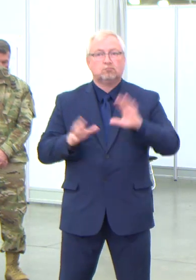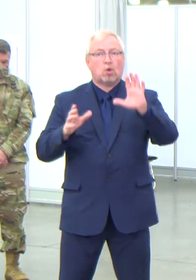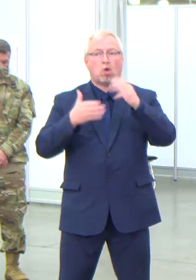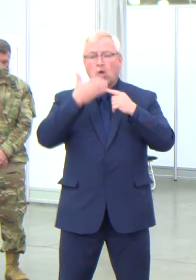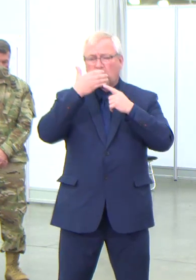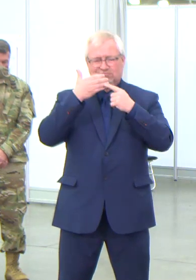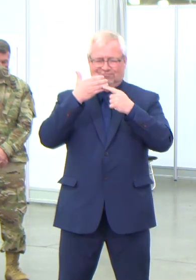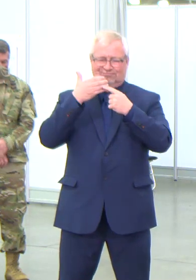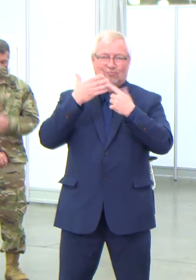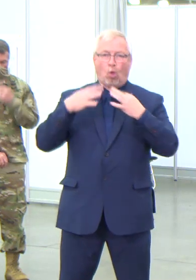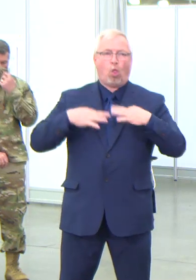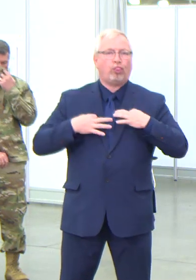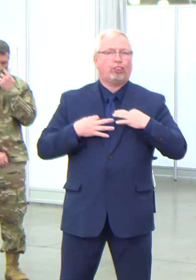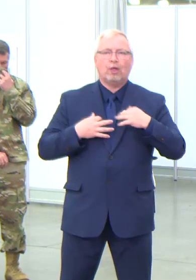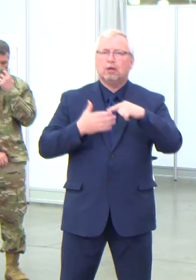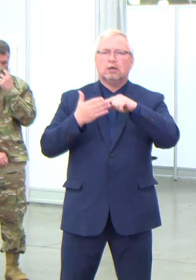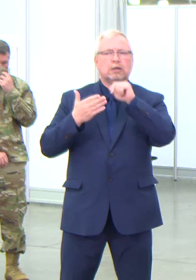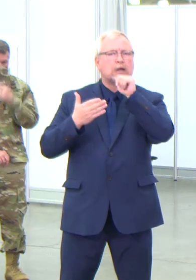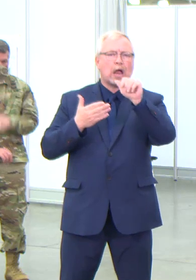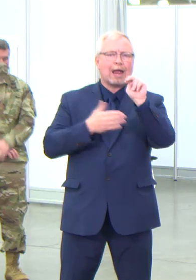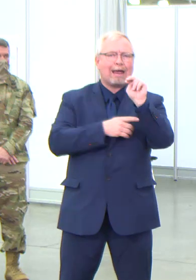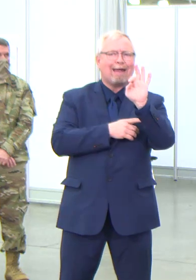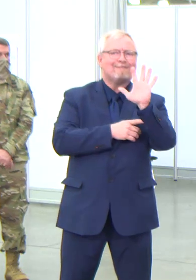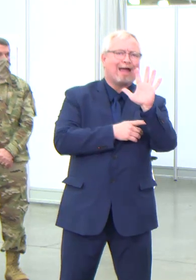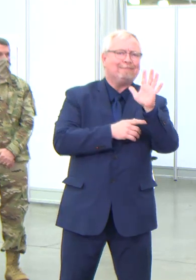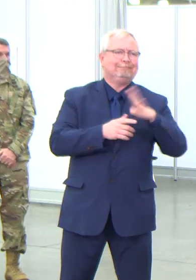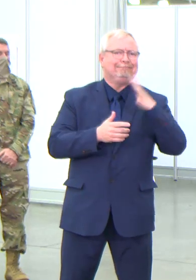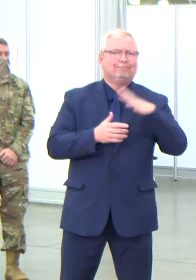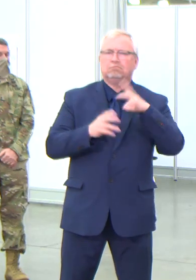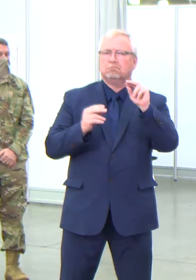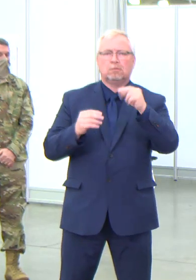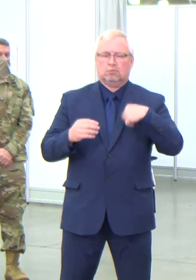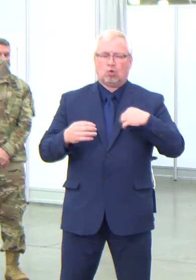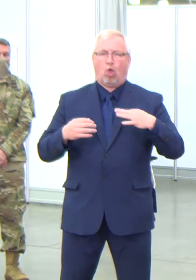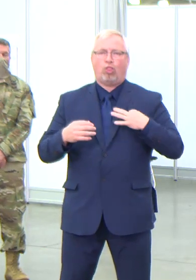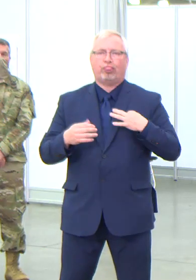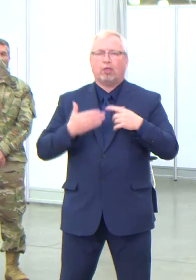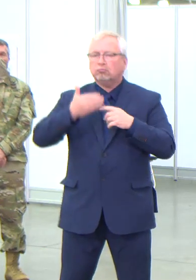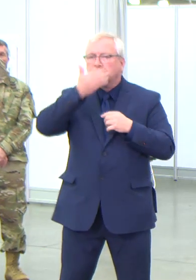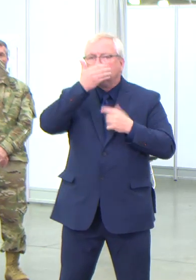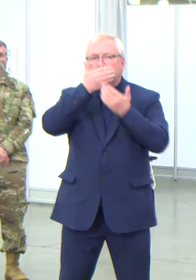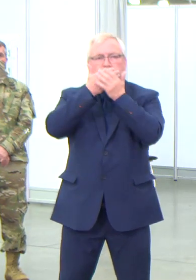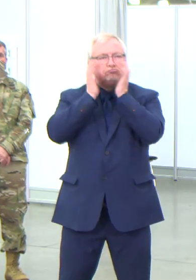well. It's just a cloth mask. It's not N95. It doesn't take